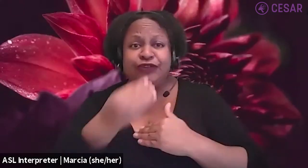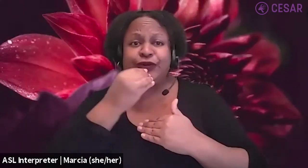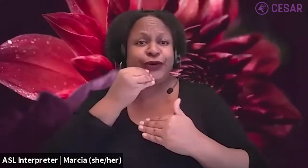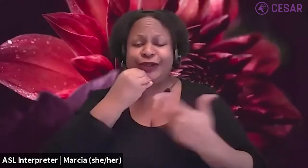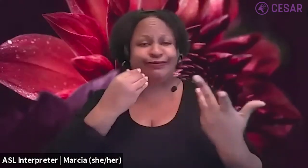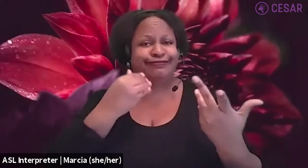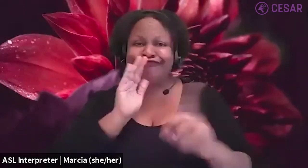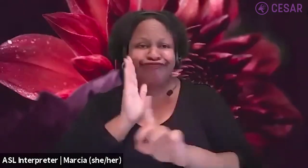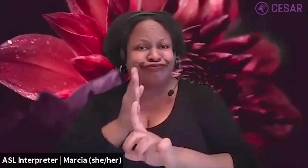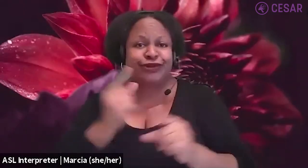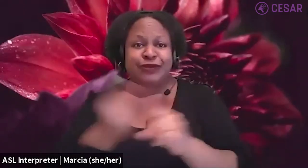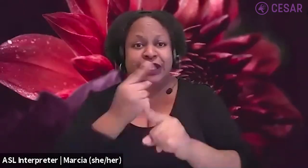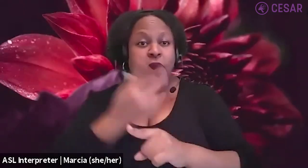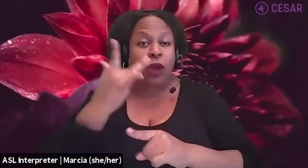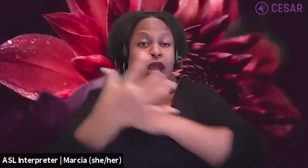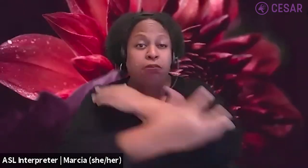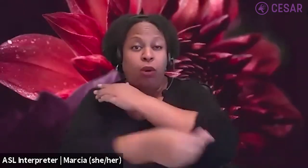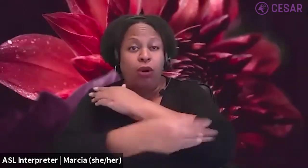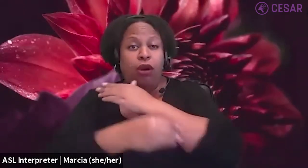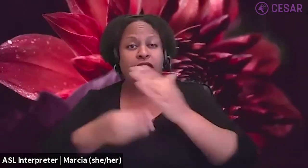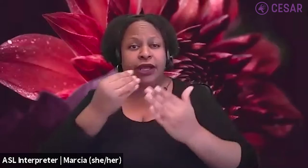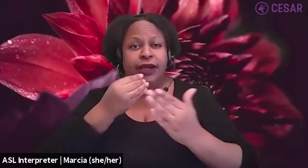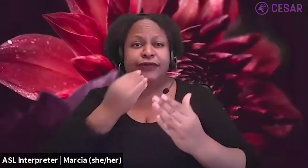Can you use some examples of how this pandemic is widening the gap?